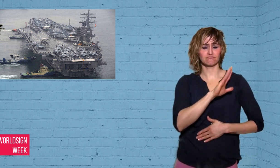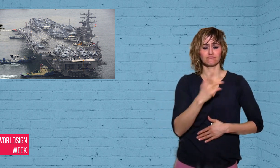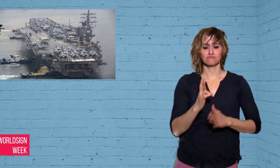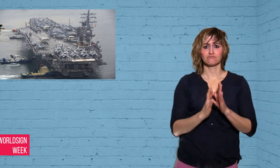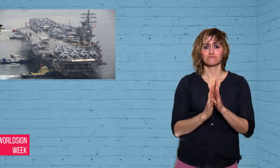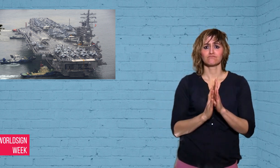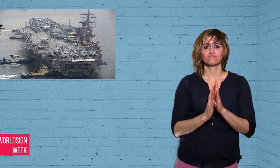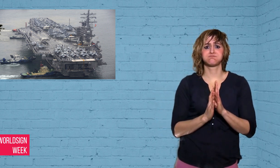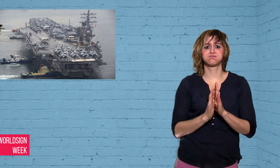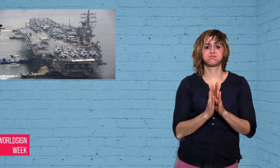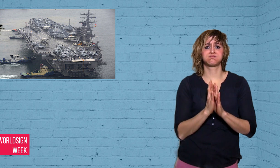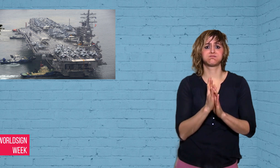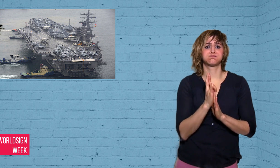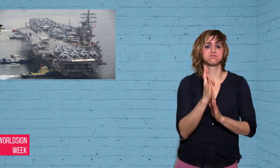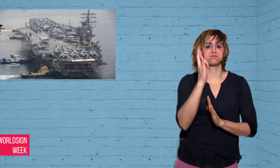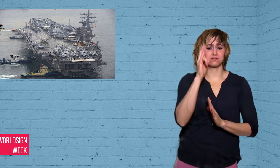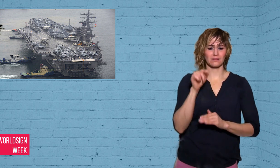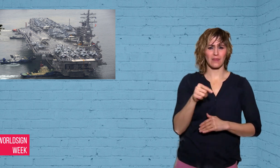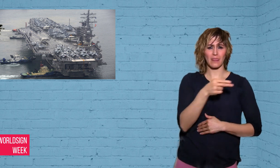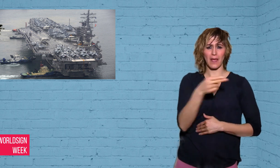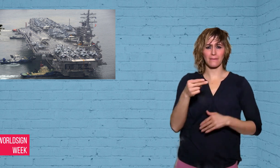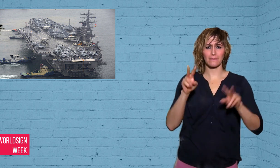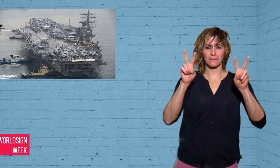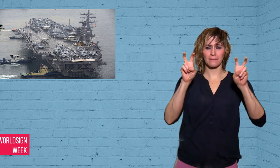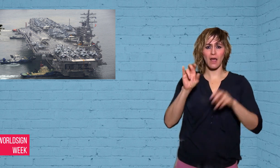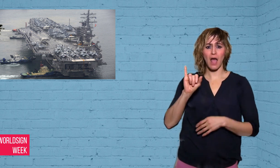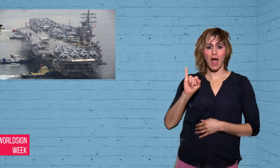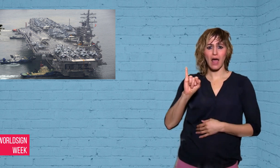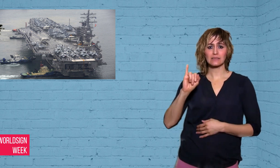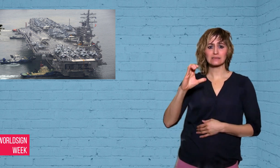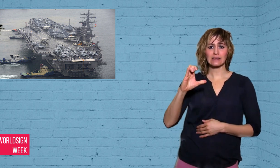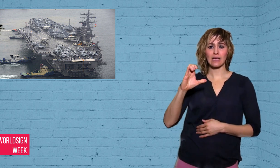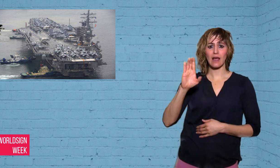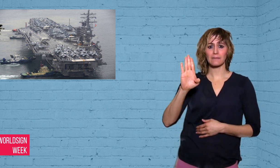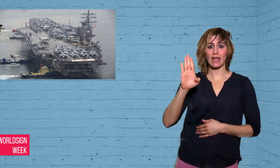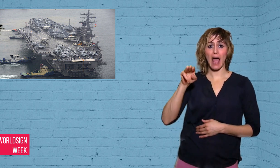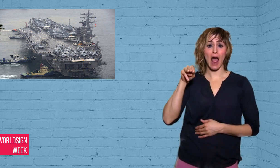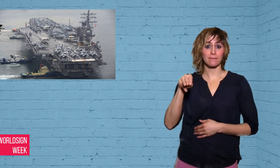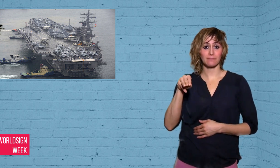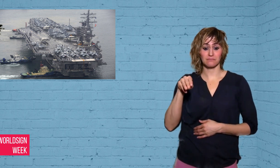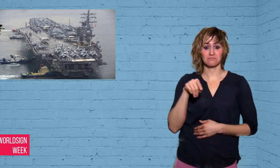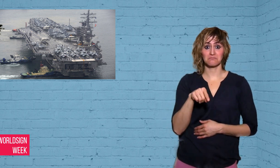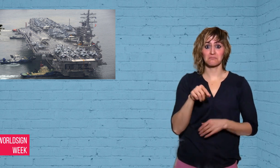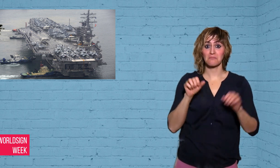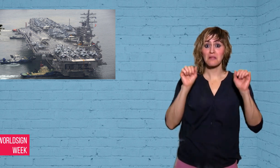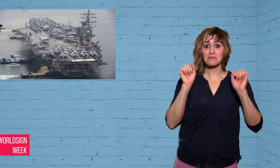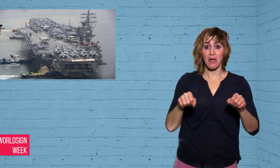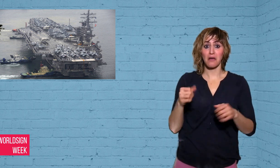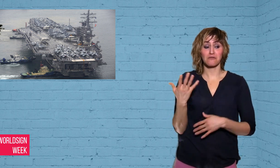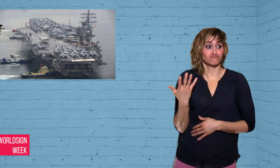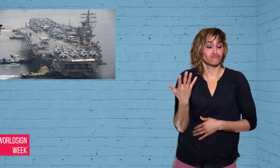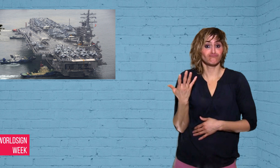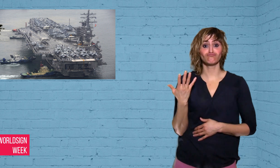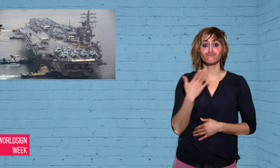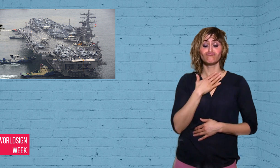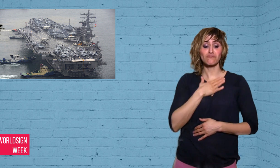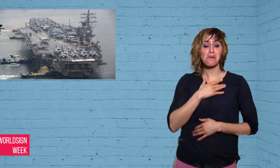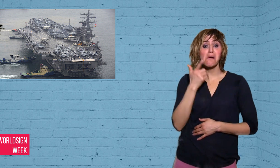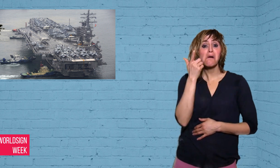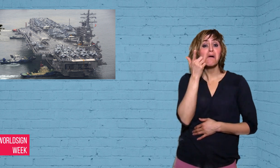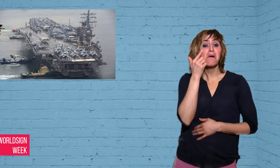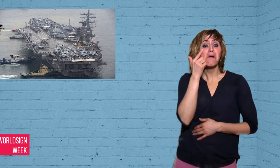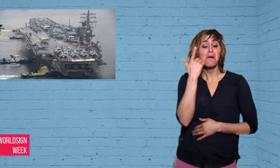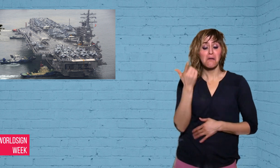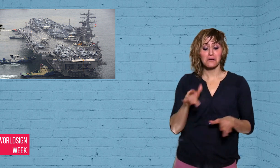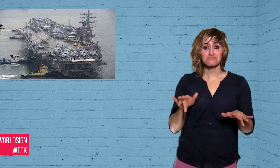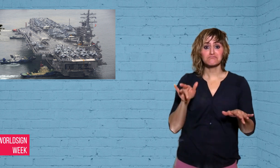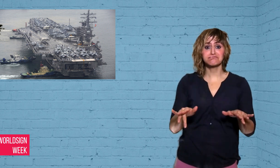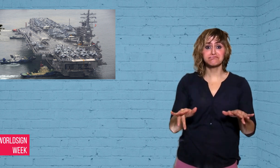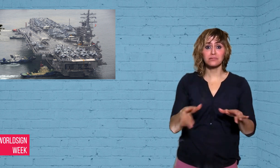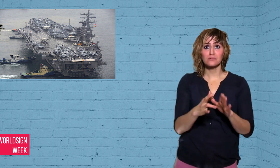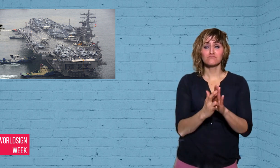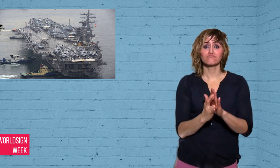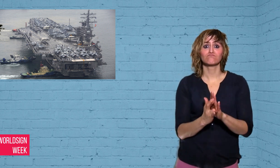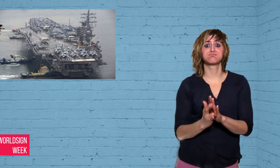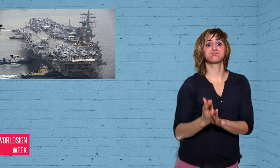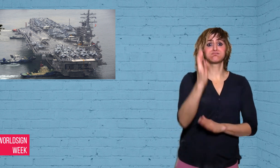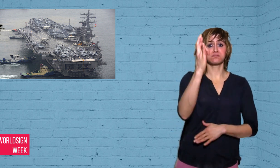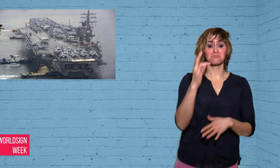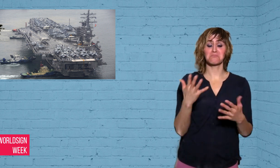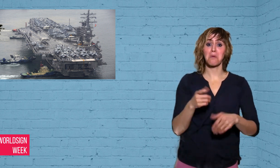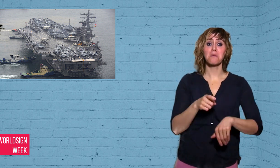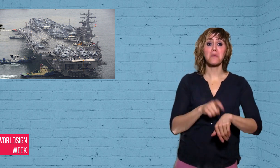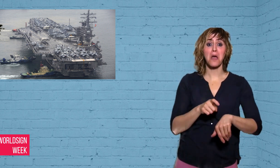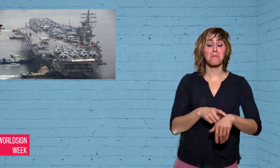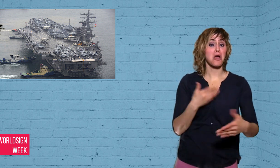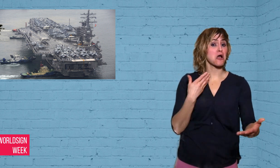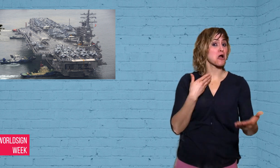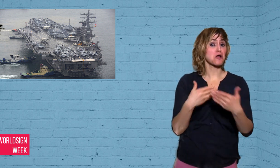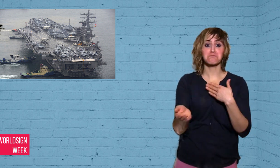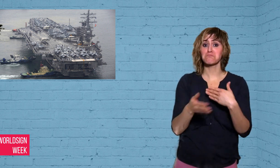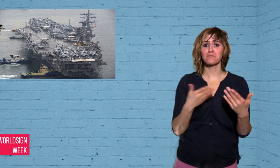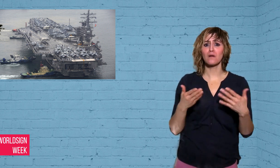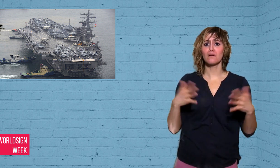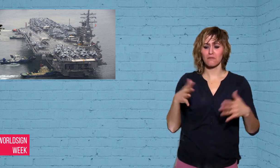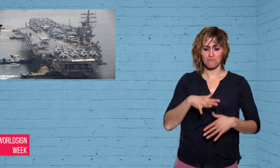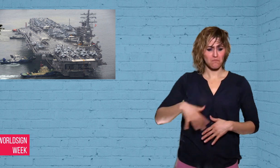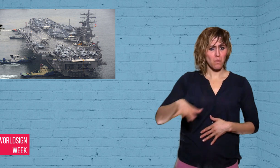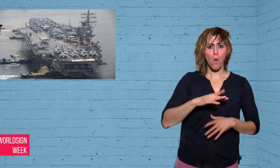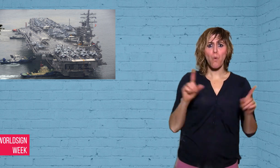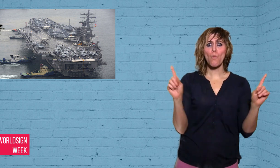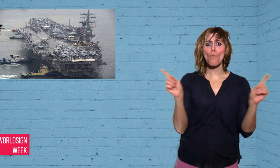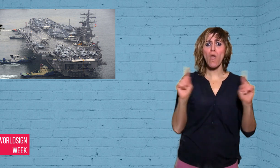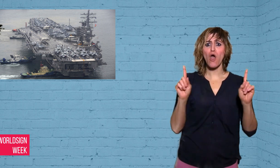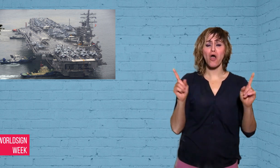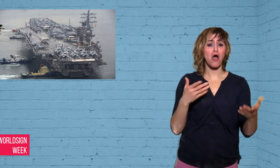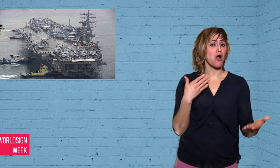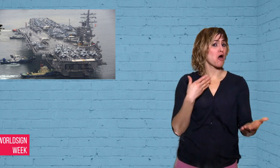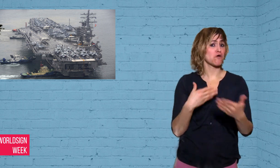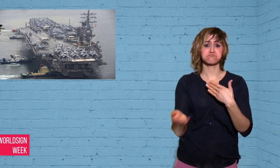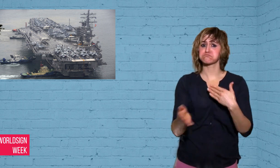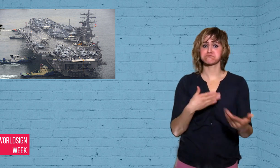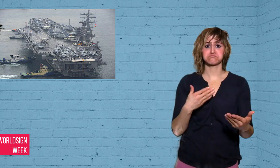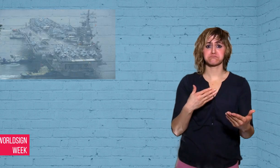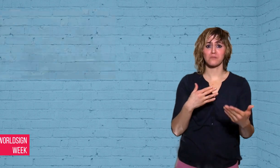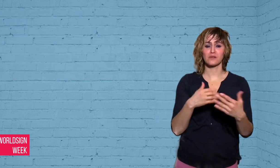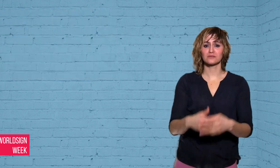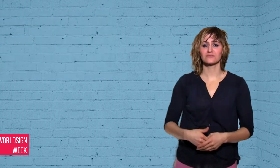ballistic missile (ICBM) at anytime from any location.